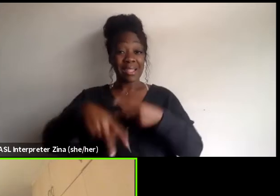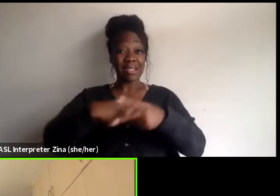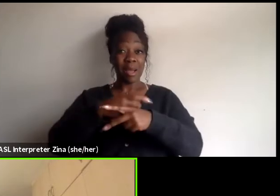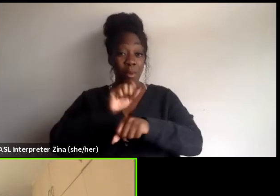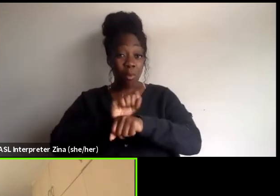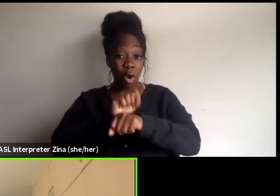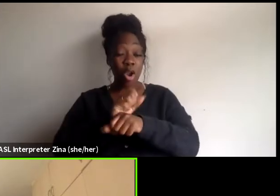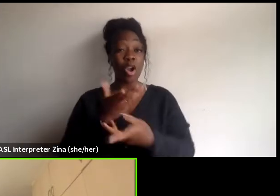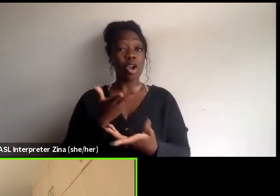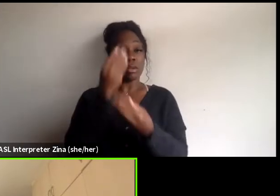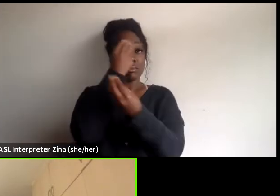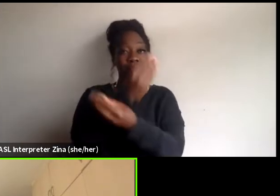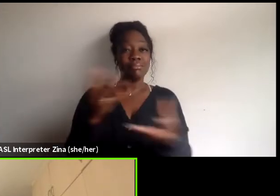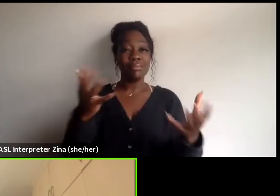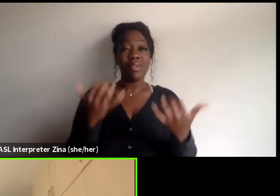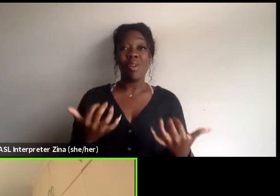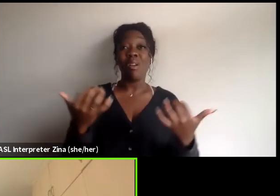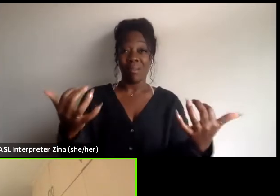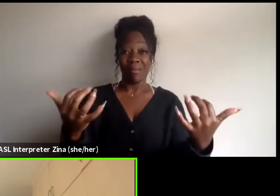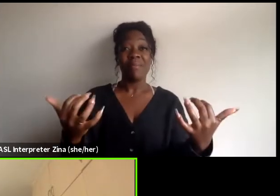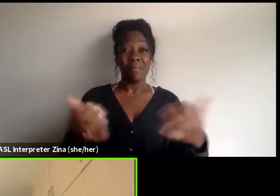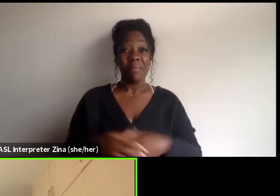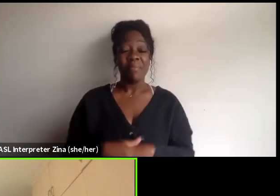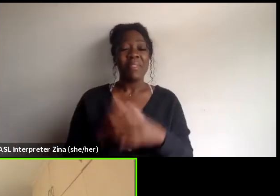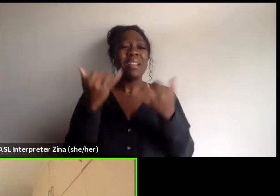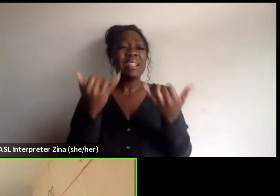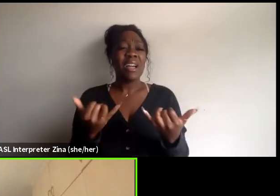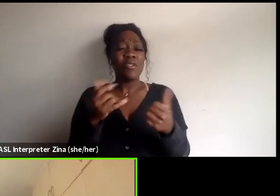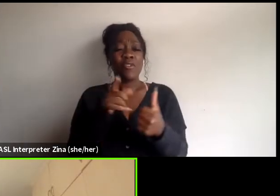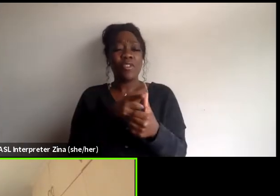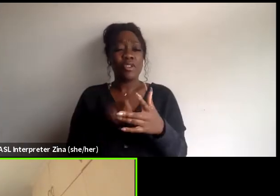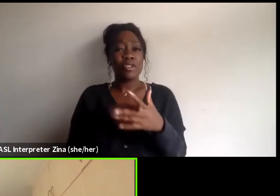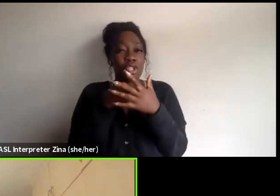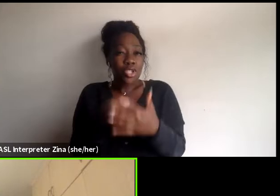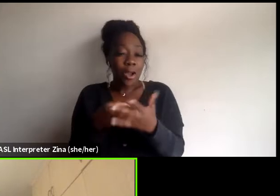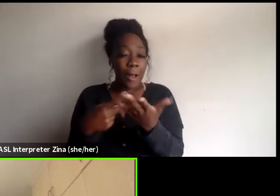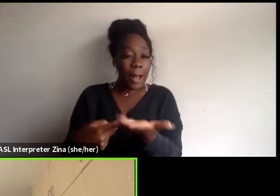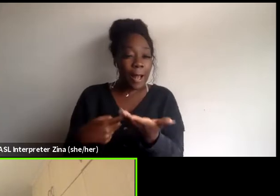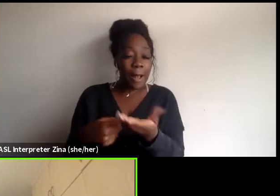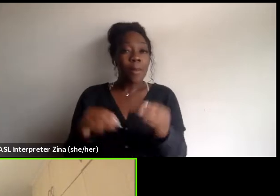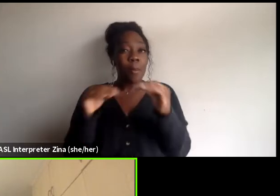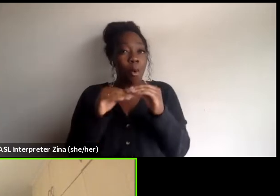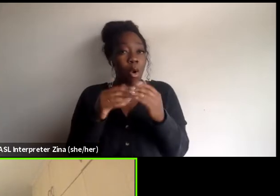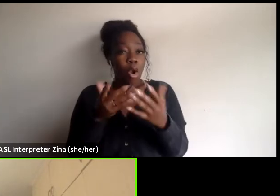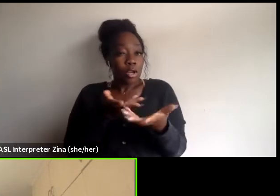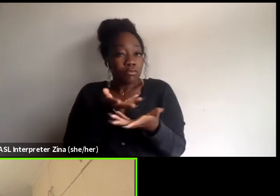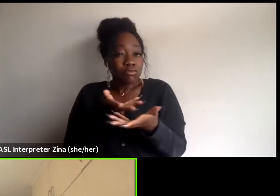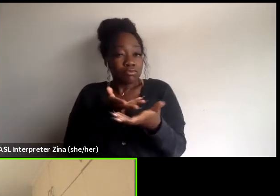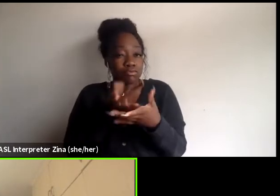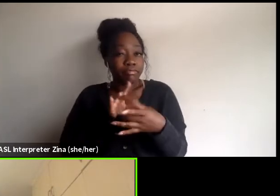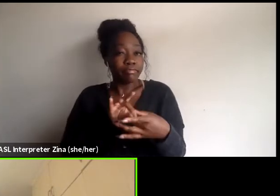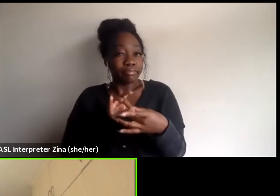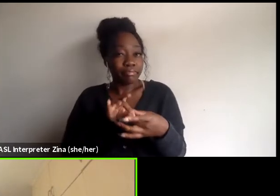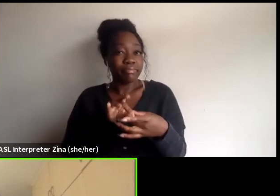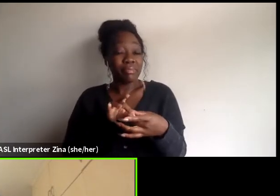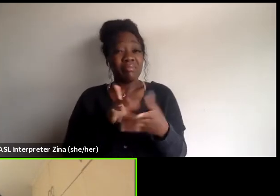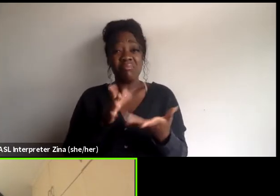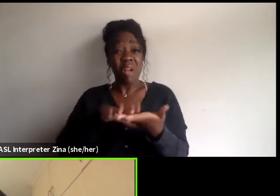So why don't we start off well on a more personal note why don't we start off just learning about you. How are you doing?